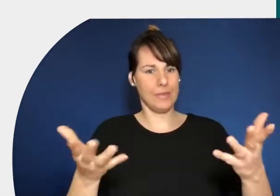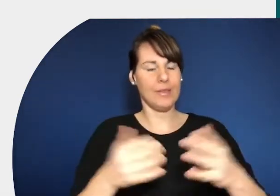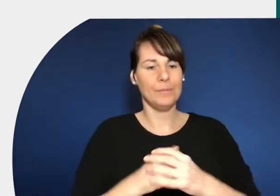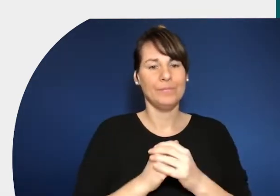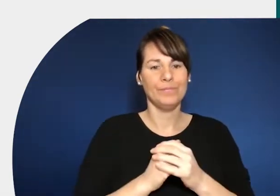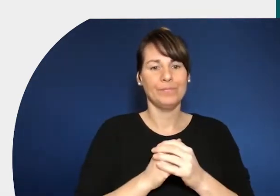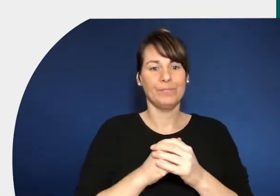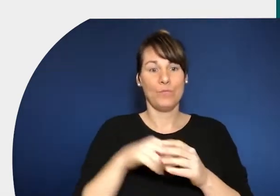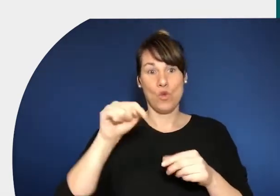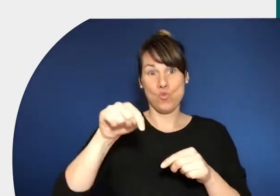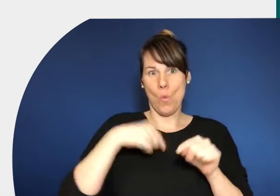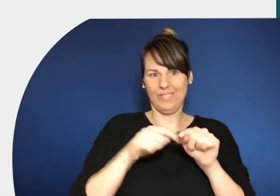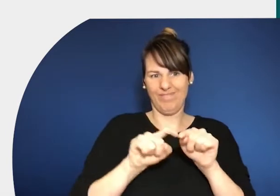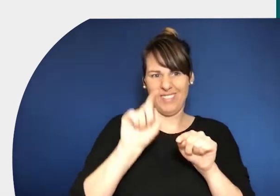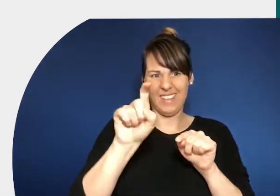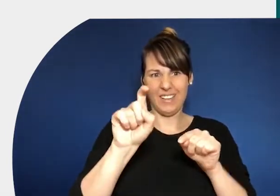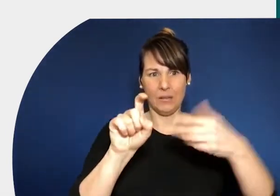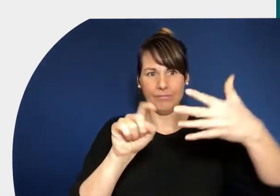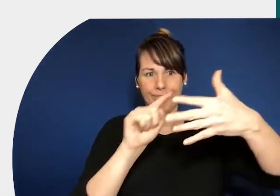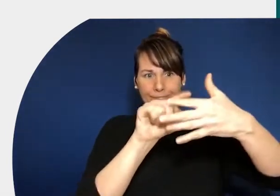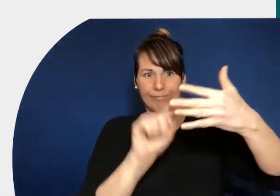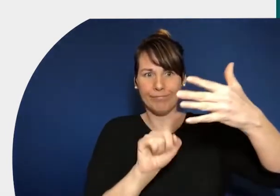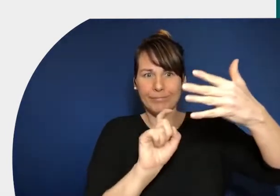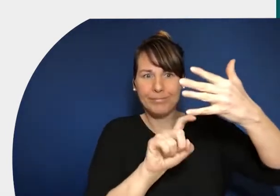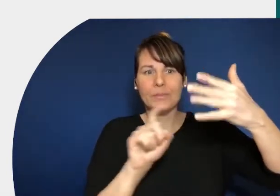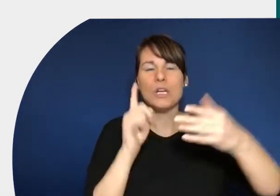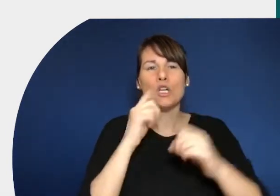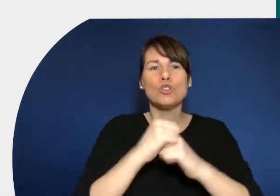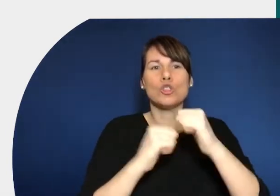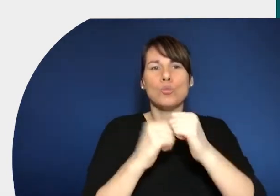And this time I go to structured search multiple EAF.